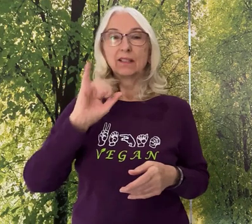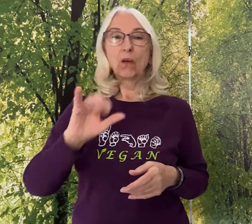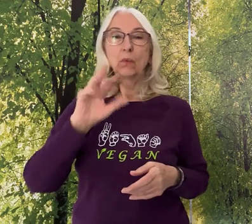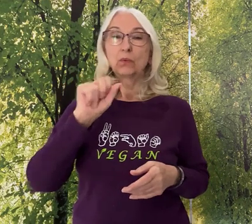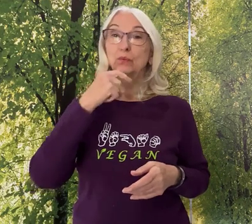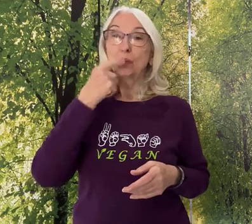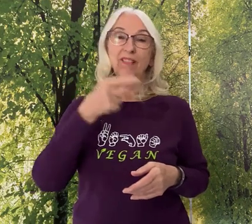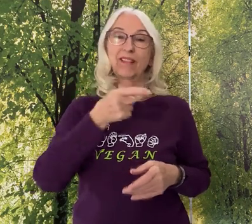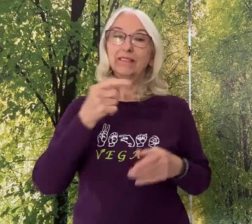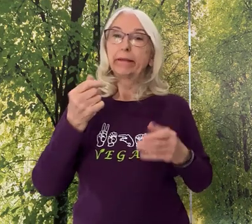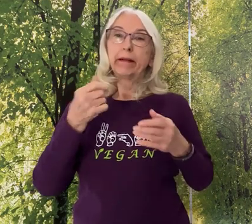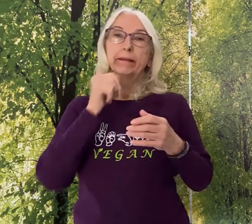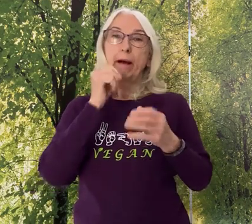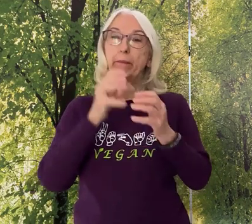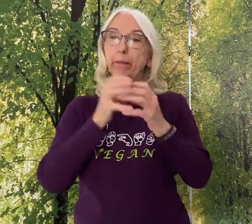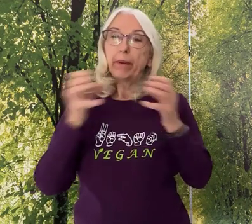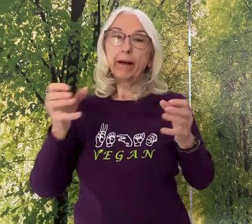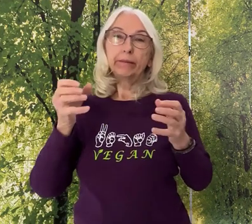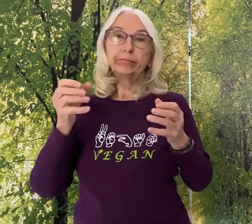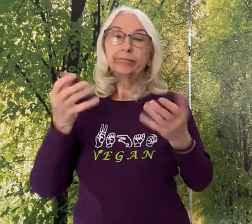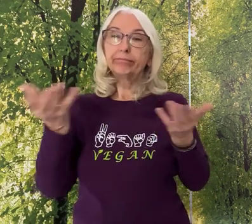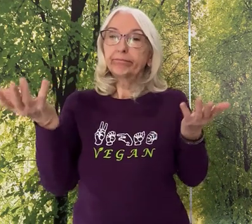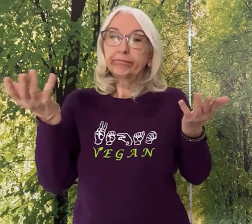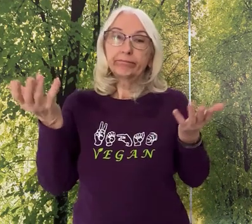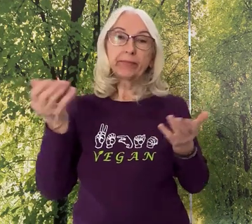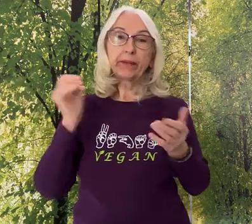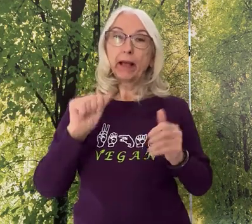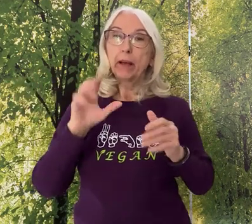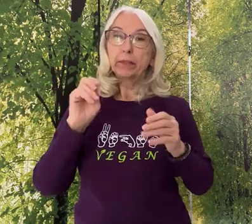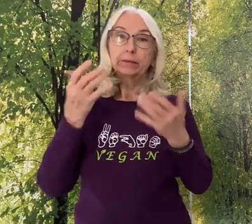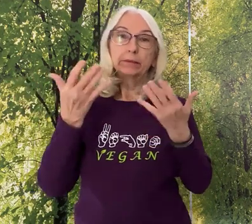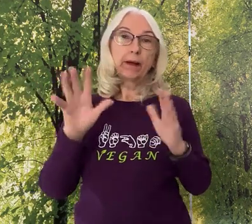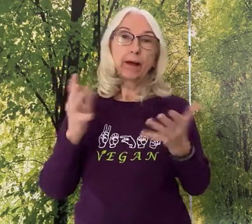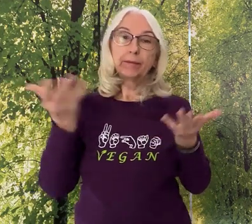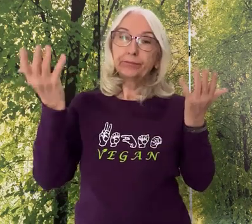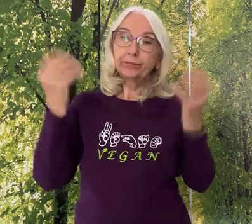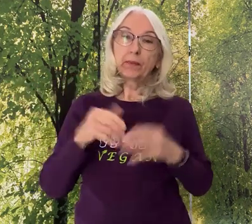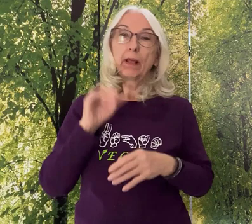and was told that there wasn’t much else that could be done.